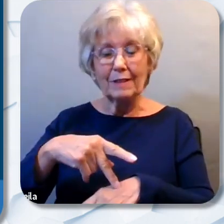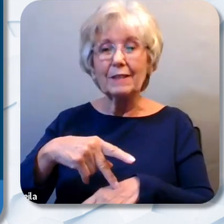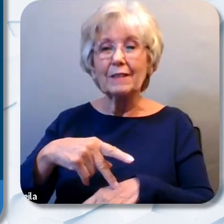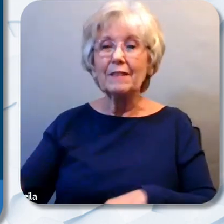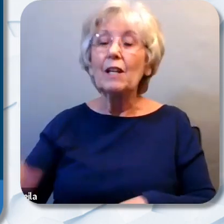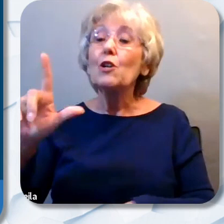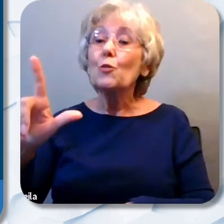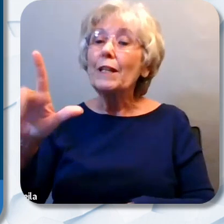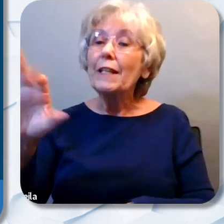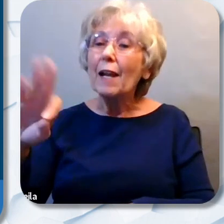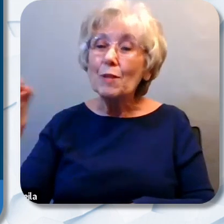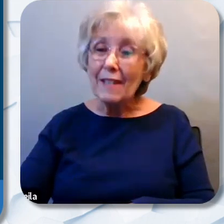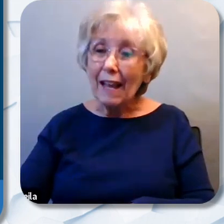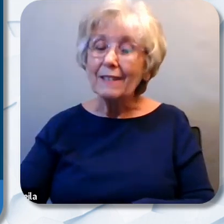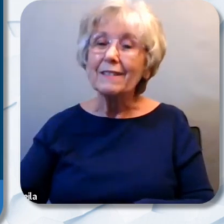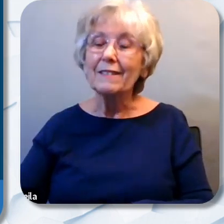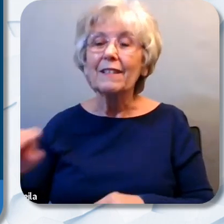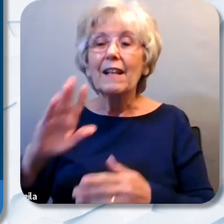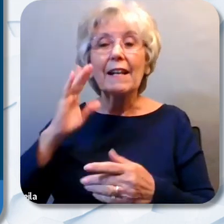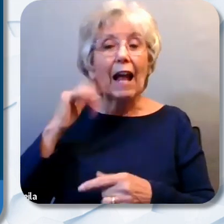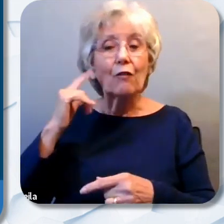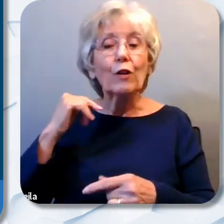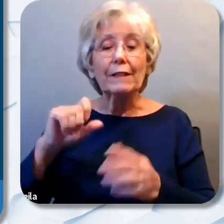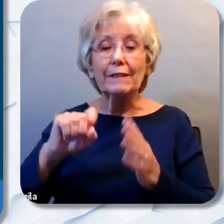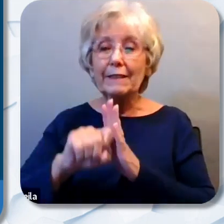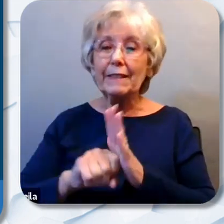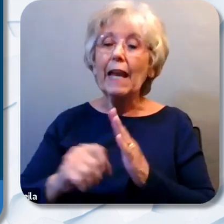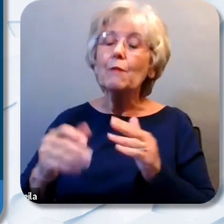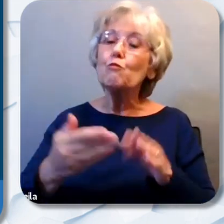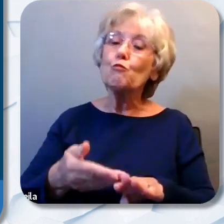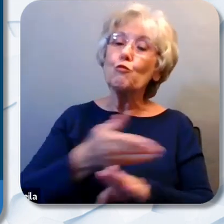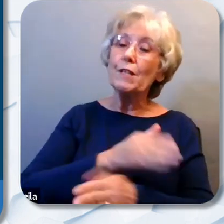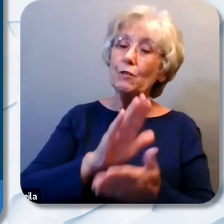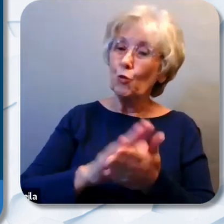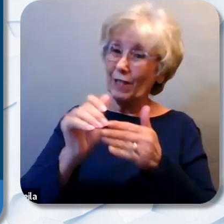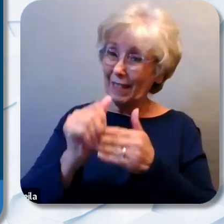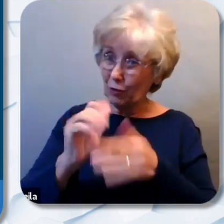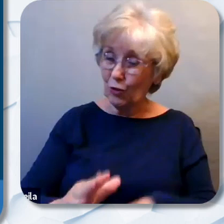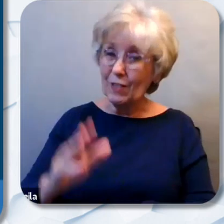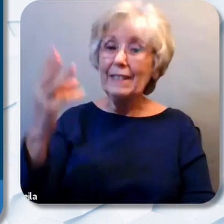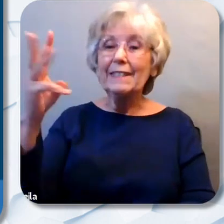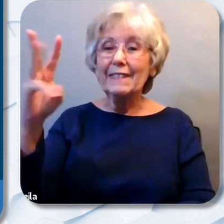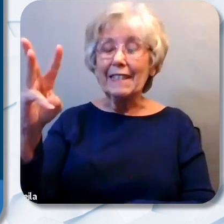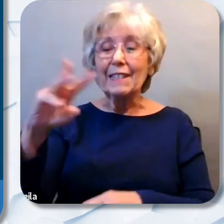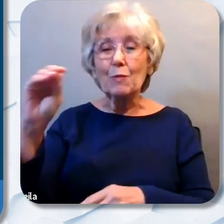29% of our California state preschool leaders 16% with our headstart directors